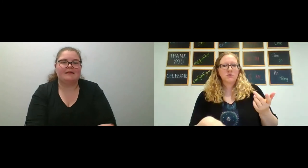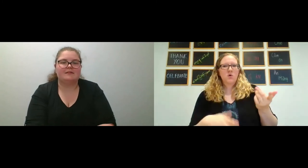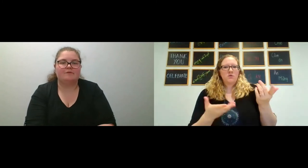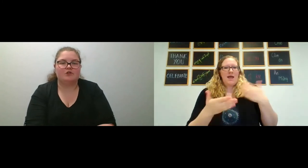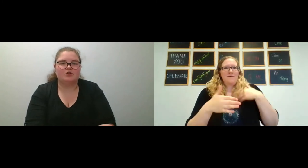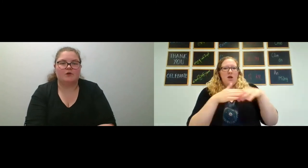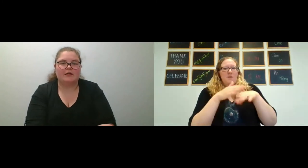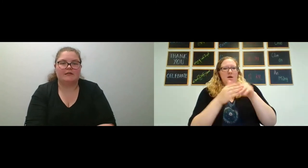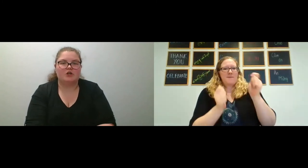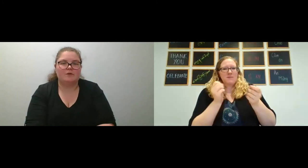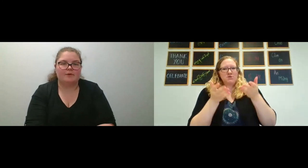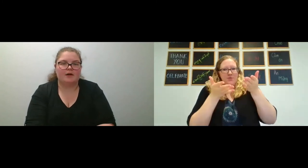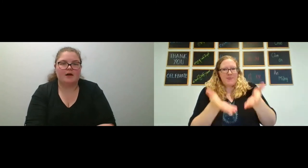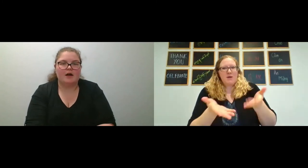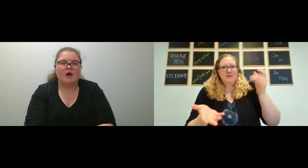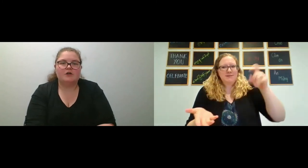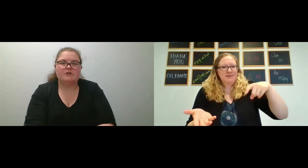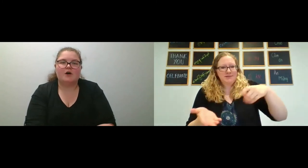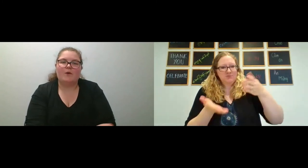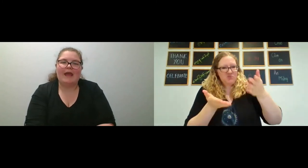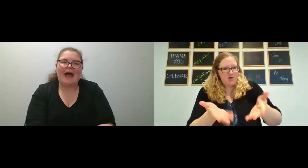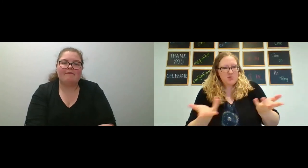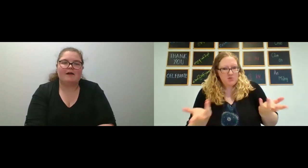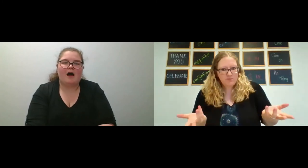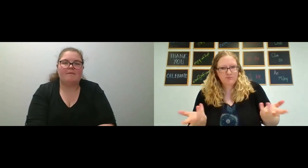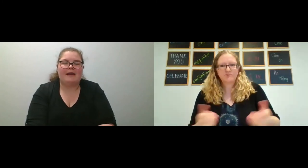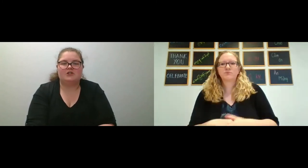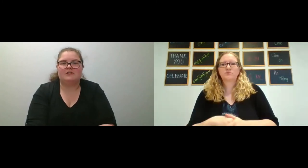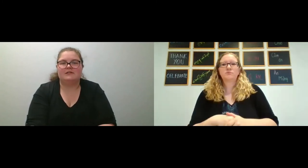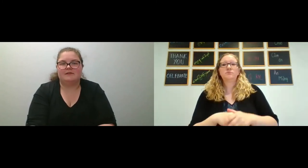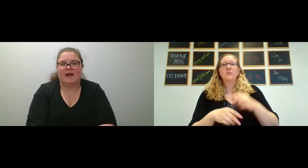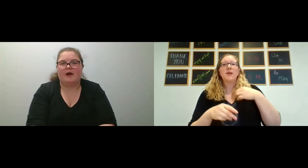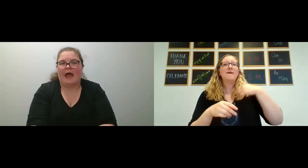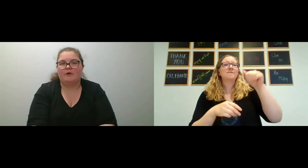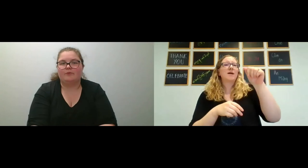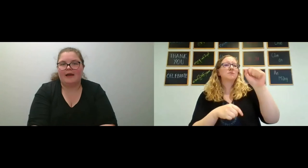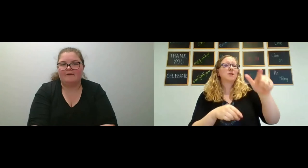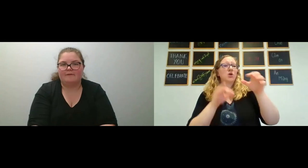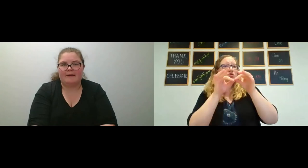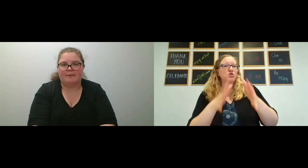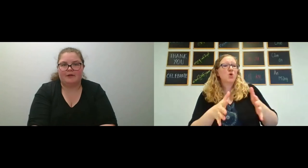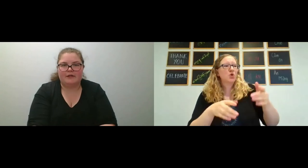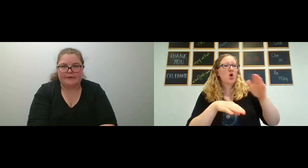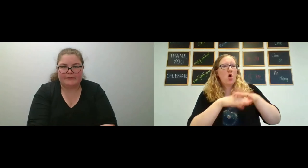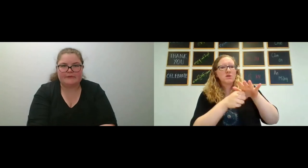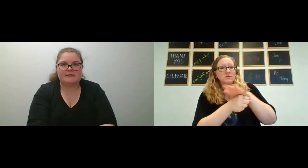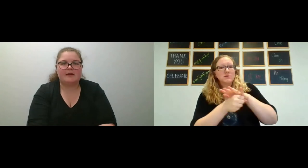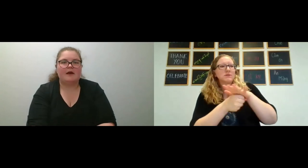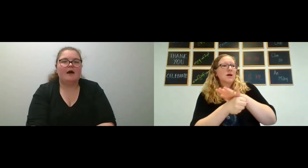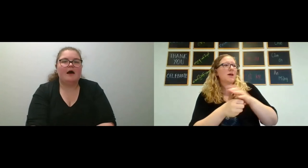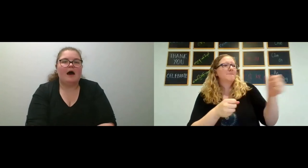that's a virtual interpreter. So we have accommodations there and ready for people to use.